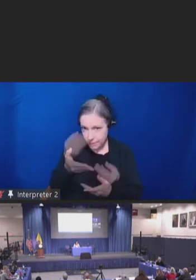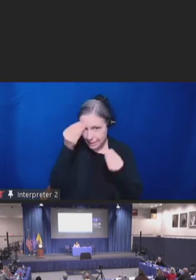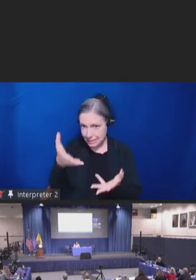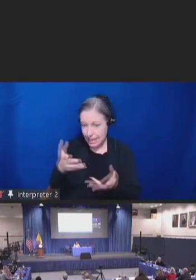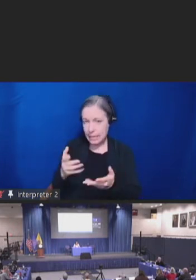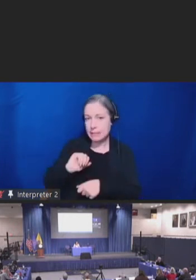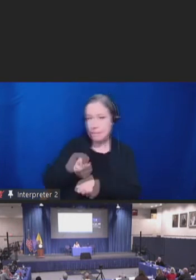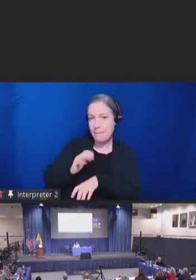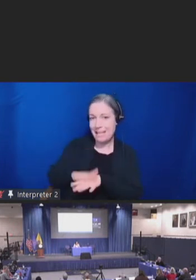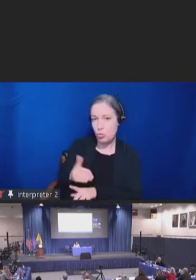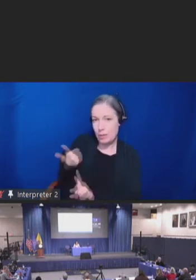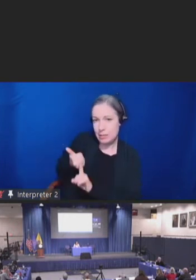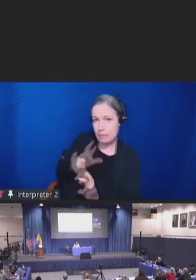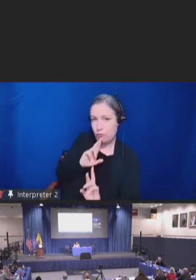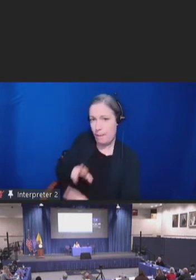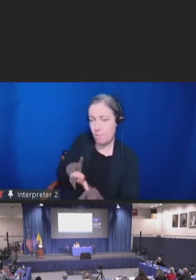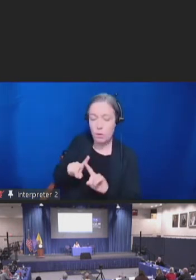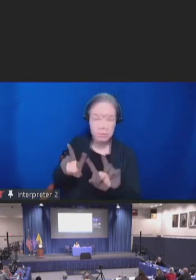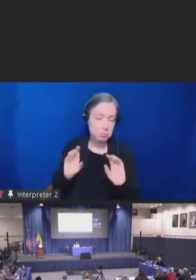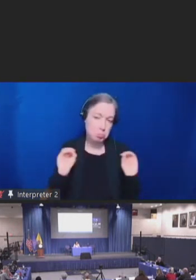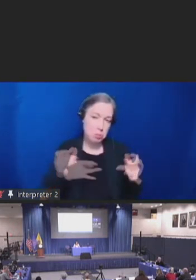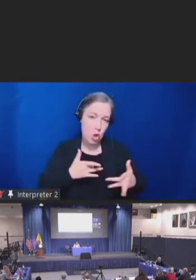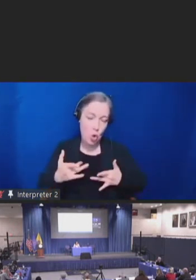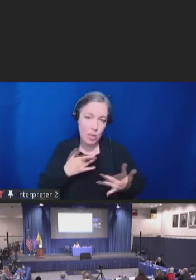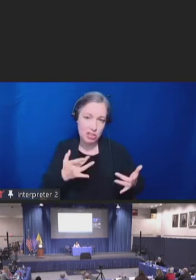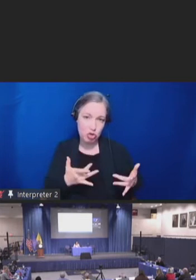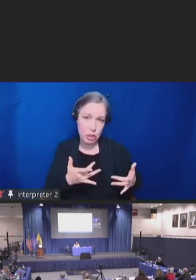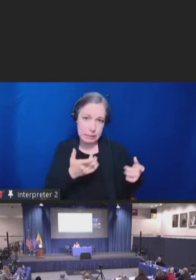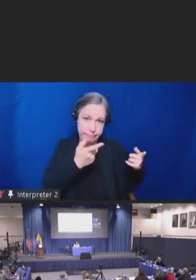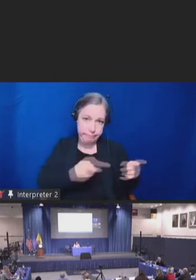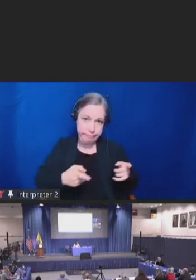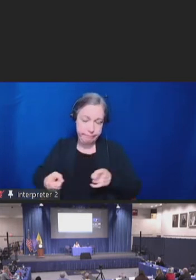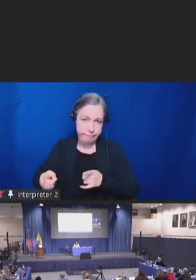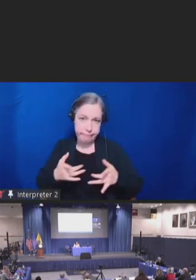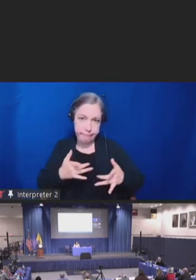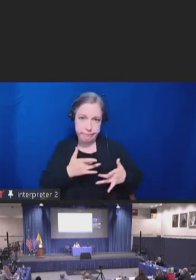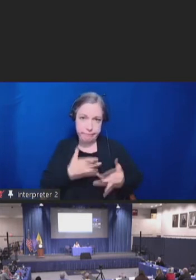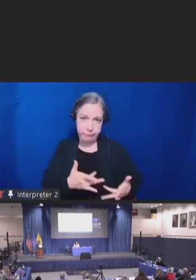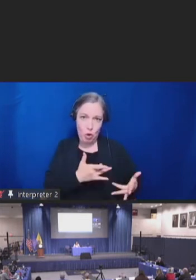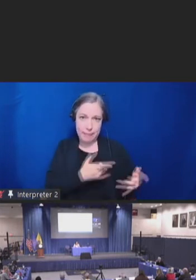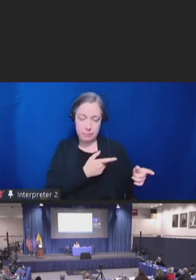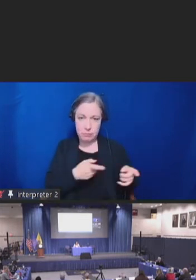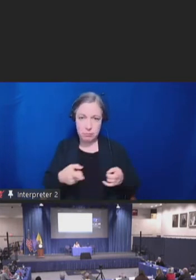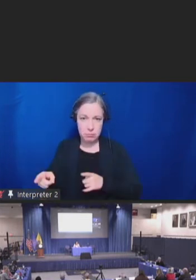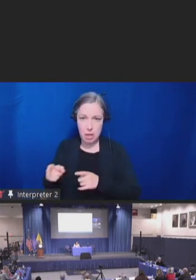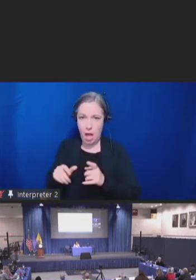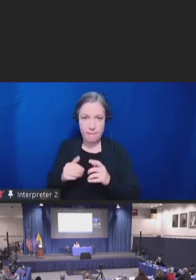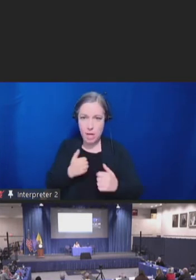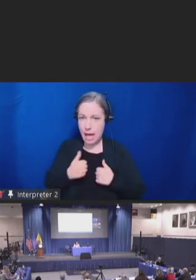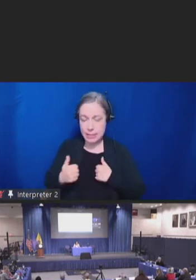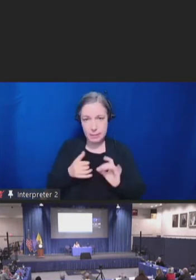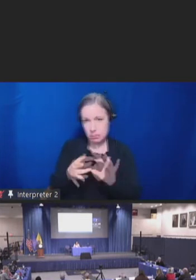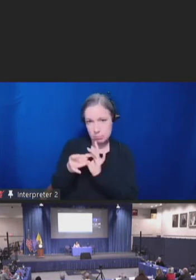But no concerning trend of increase in asthma prevalence in the U.S. corresponding to the